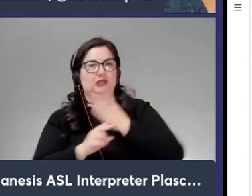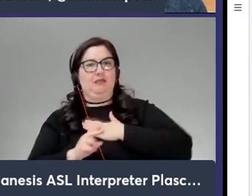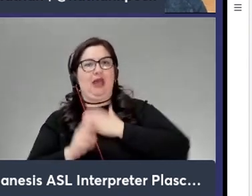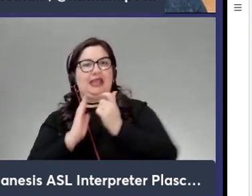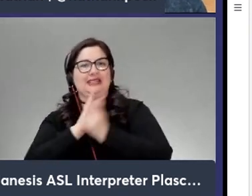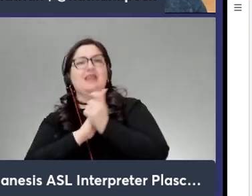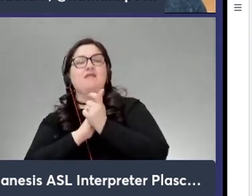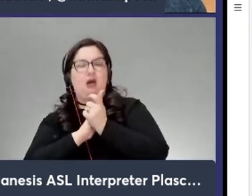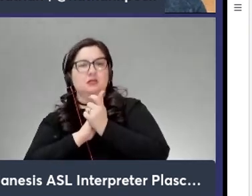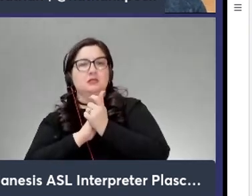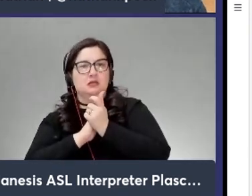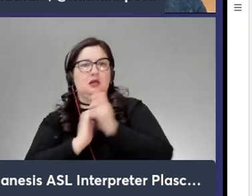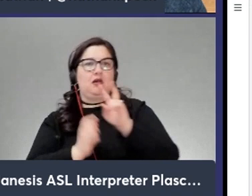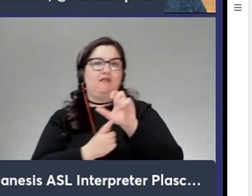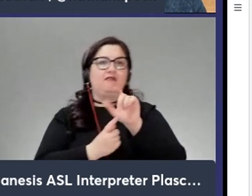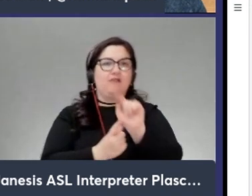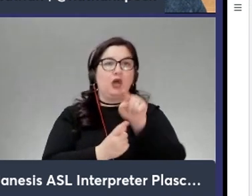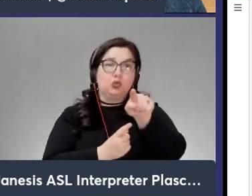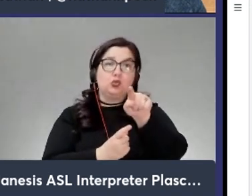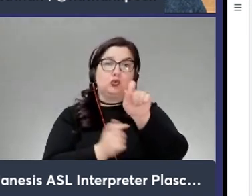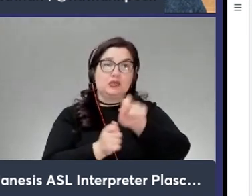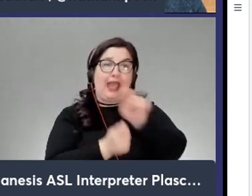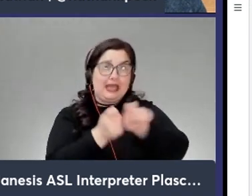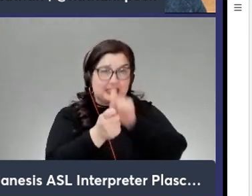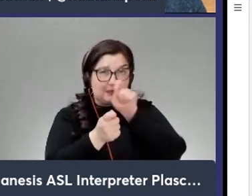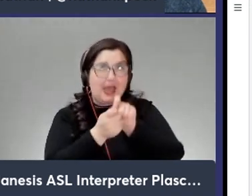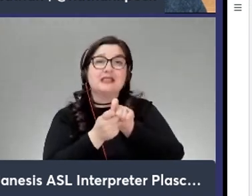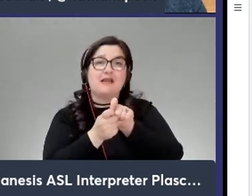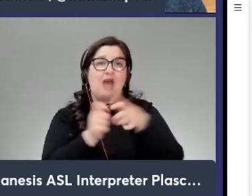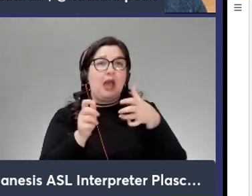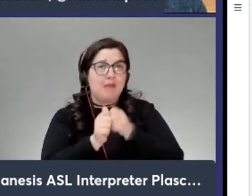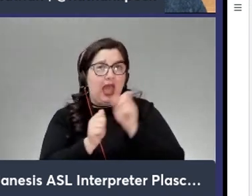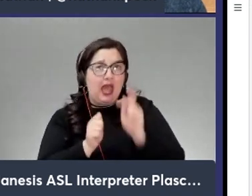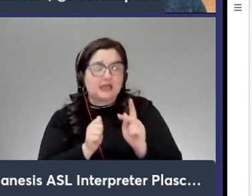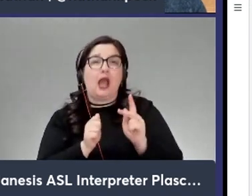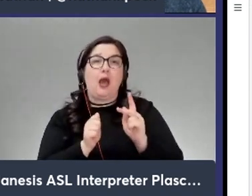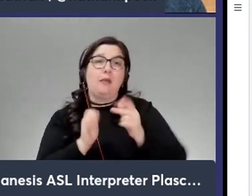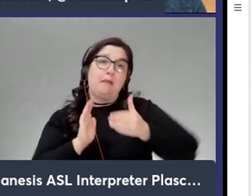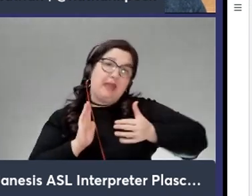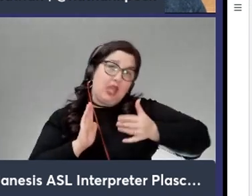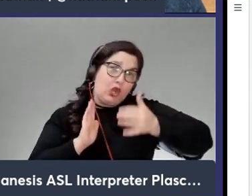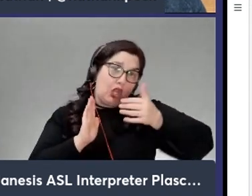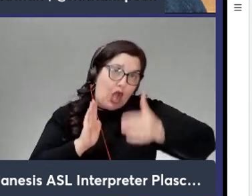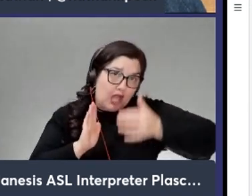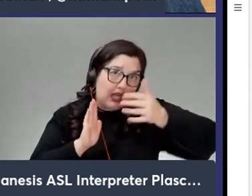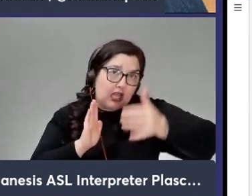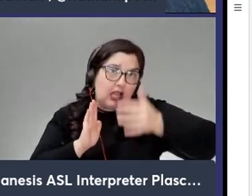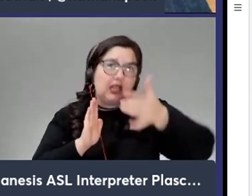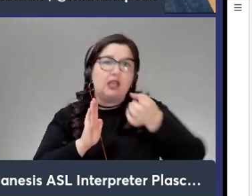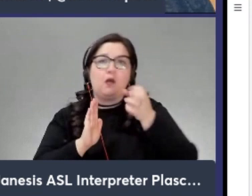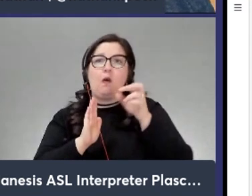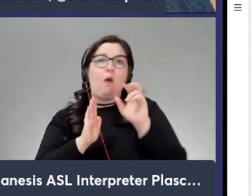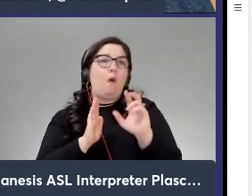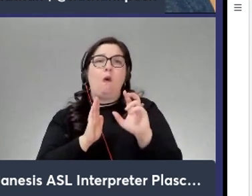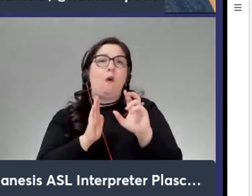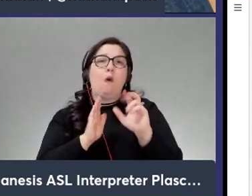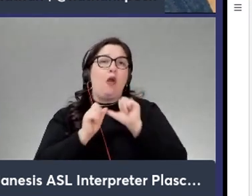And then you can specify your backup frequency for your periodic backups, whether you want to create your backup every hour